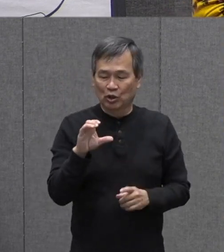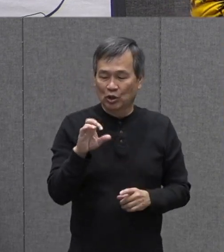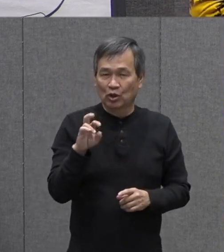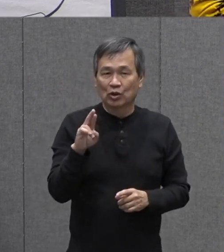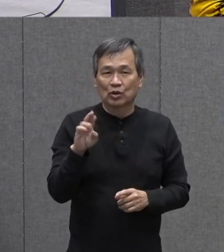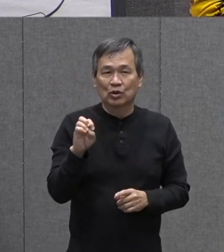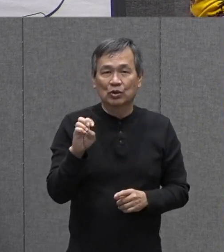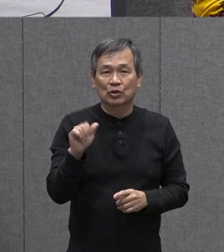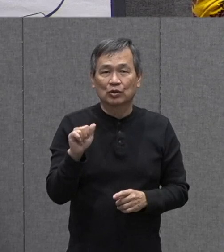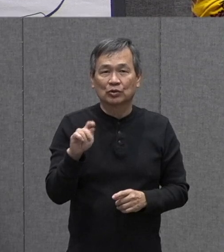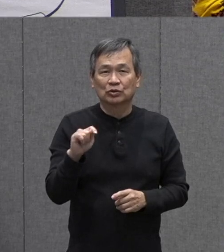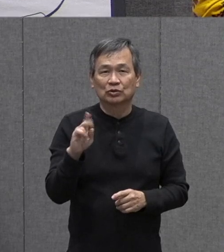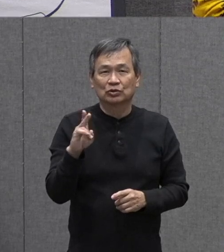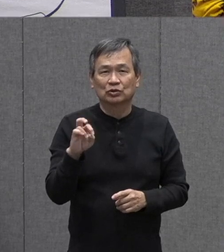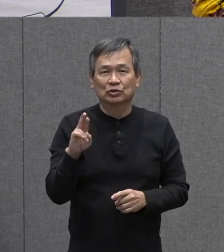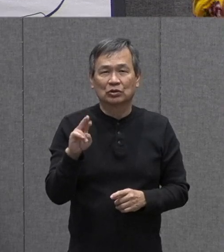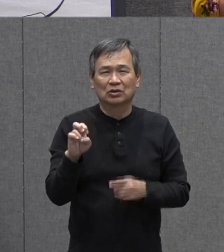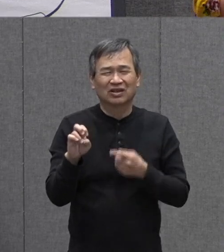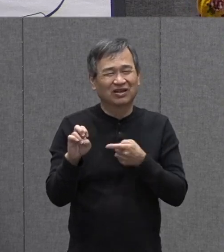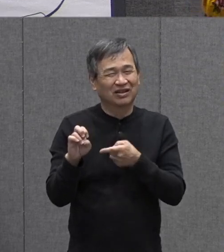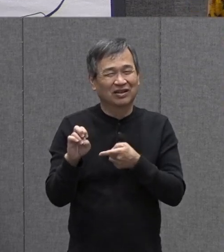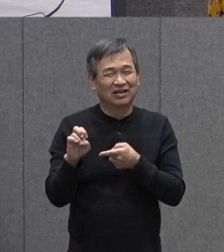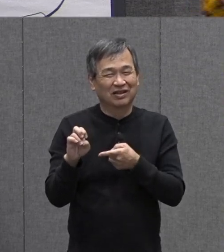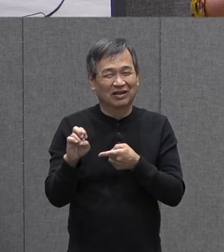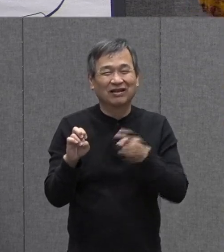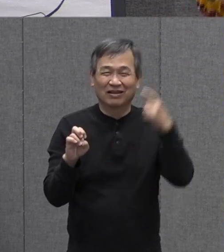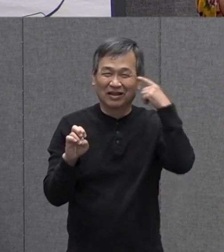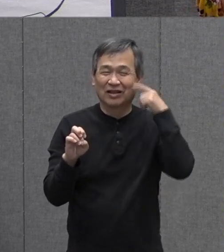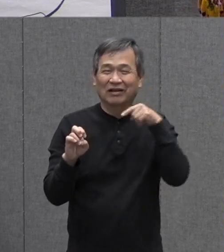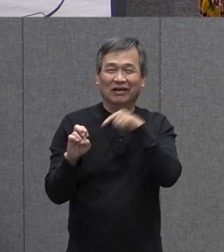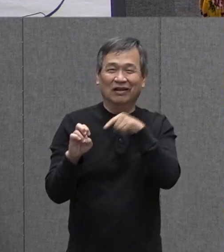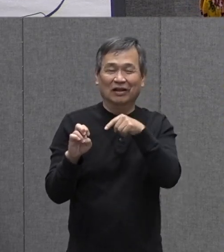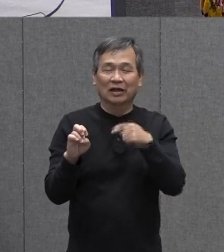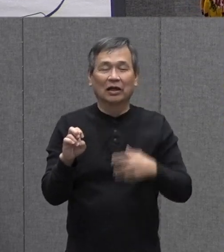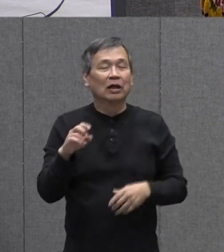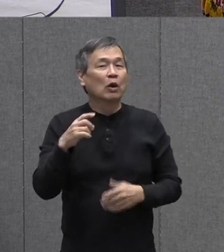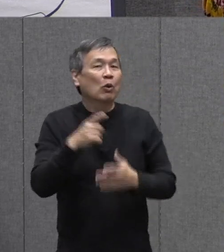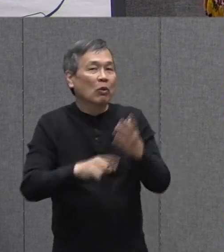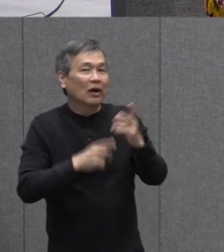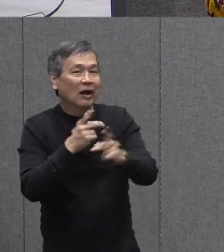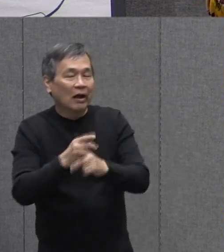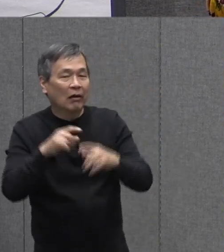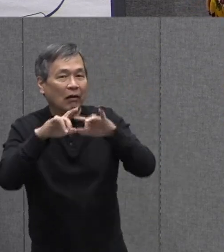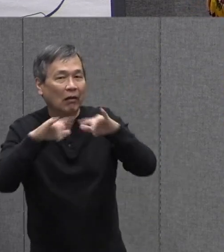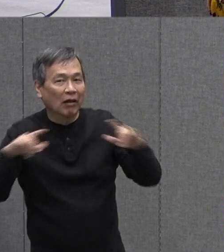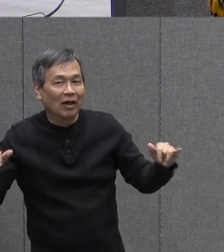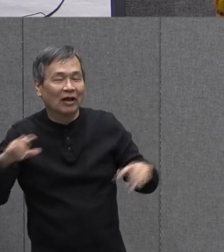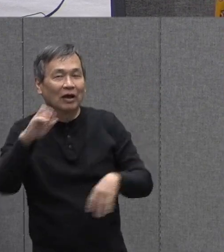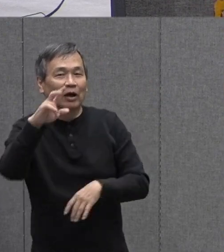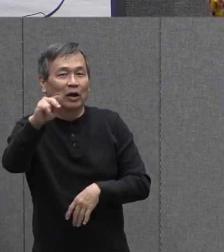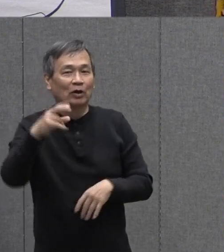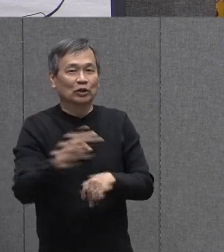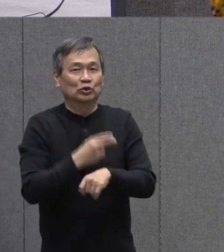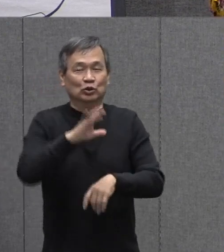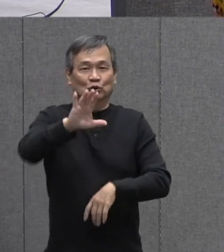So I want you to think, and we're going to be circling, so I want you to practice that at home, we're going to use our fingers to circle